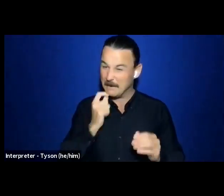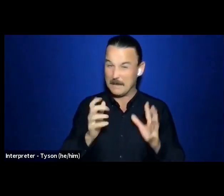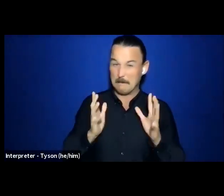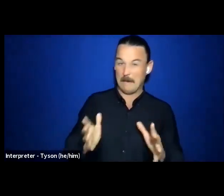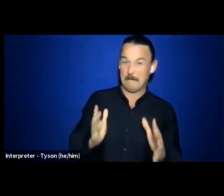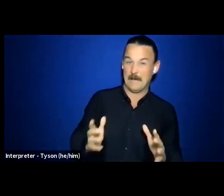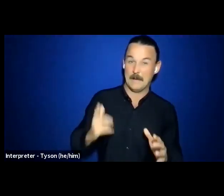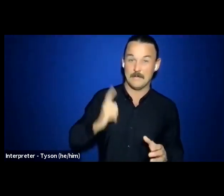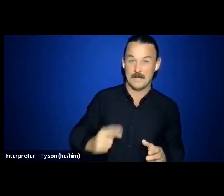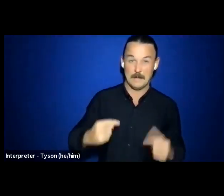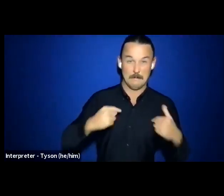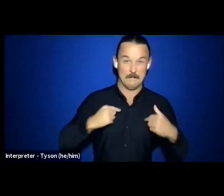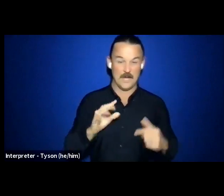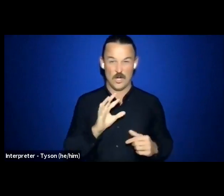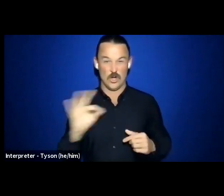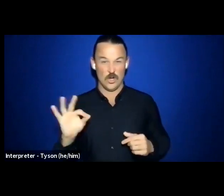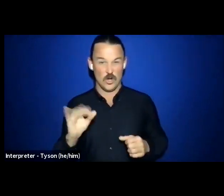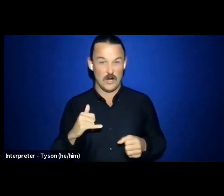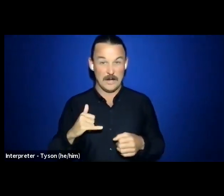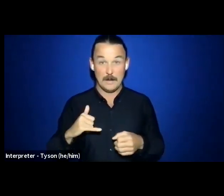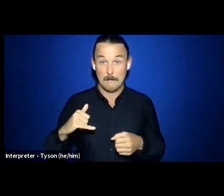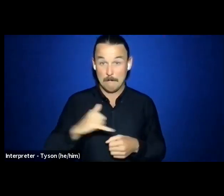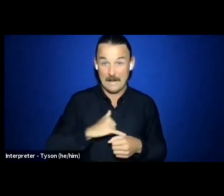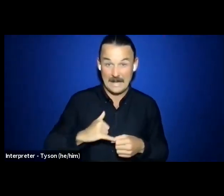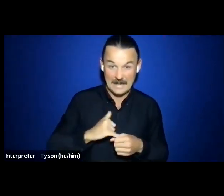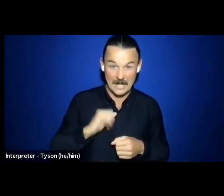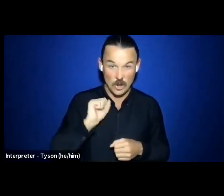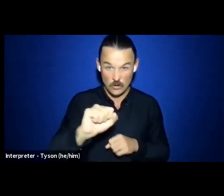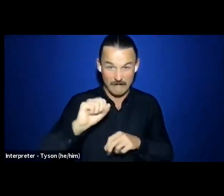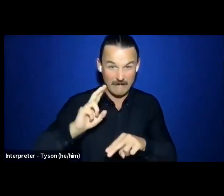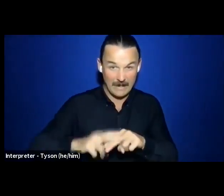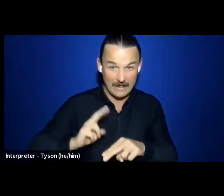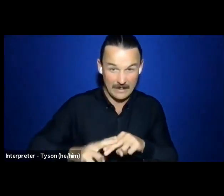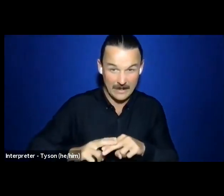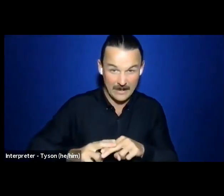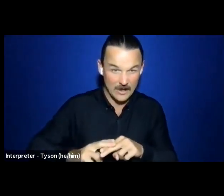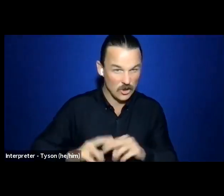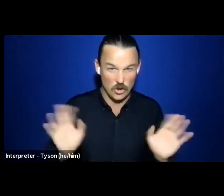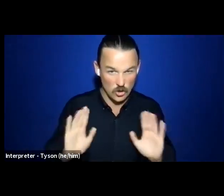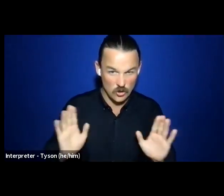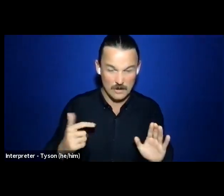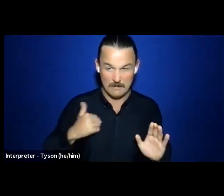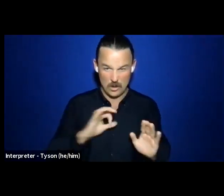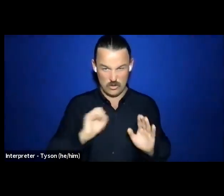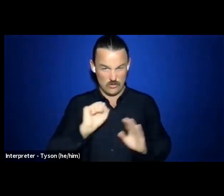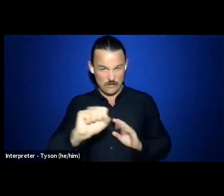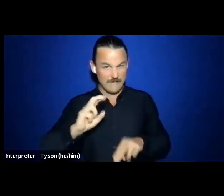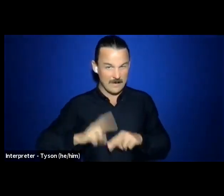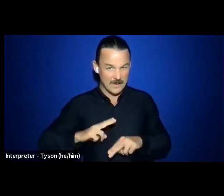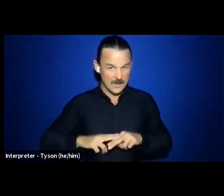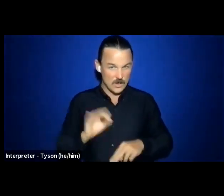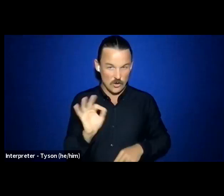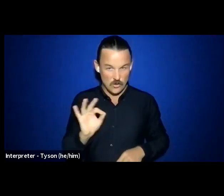knows.